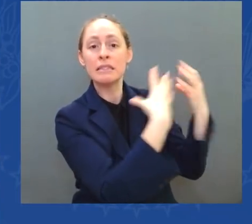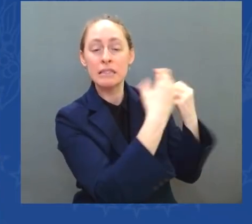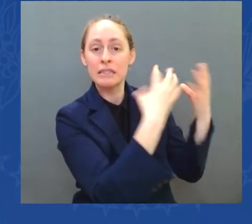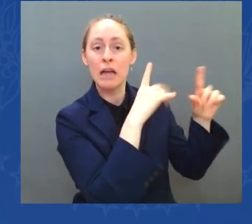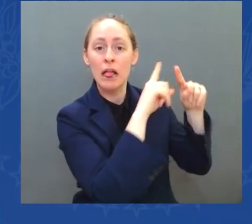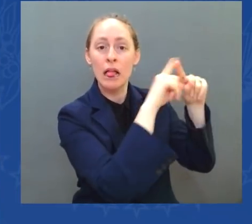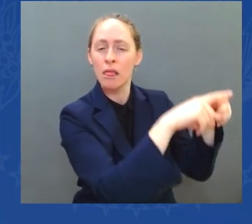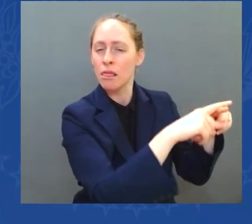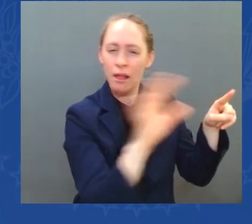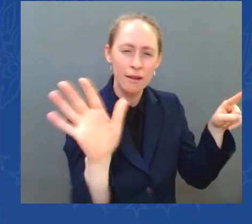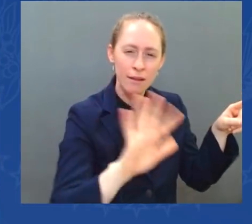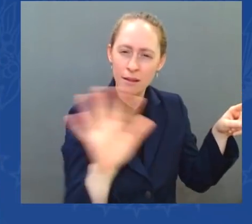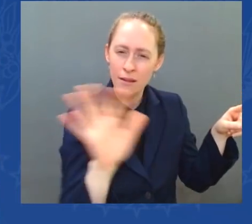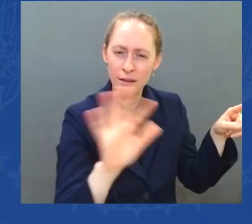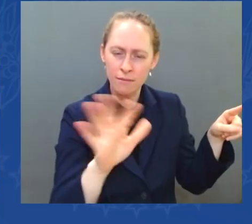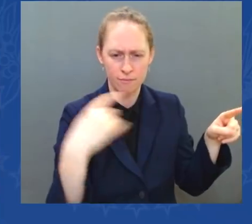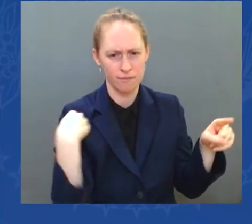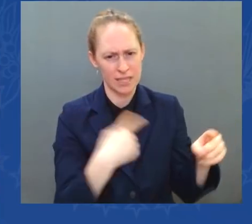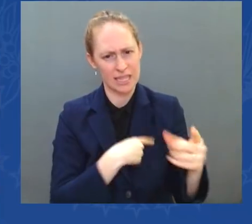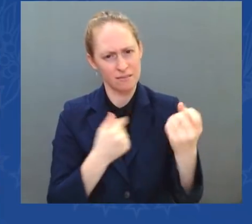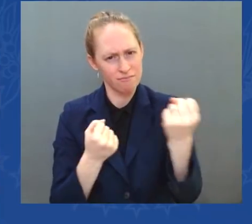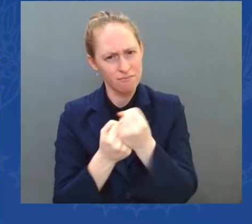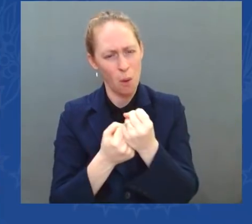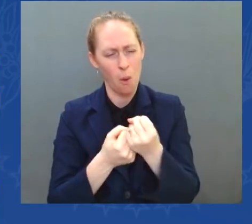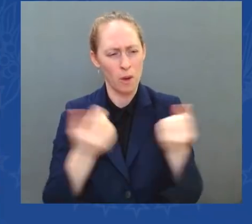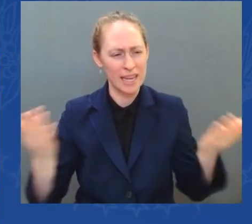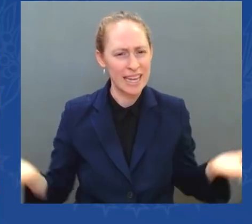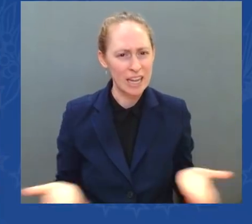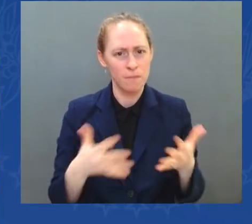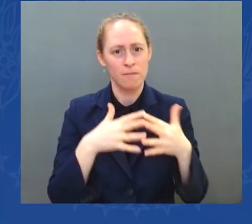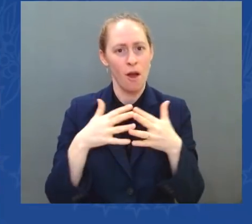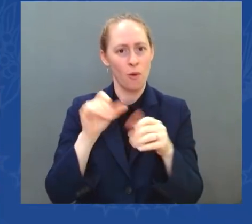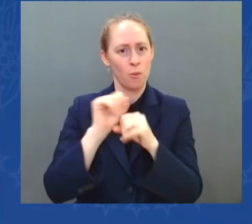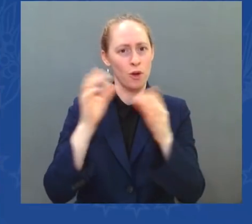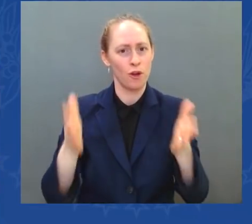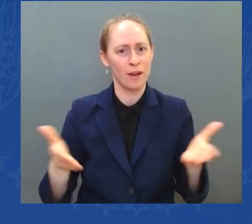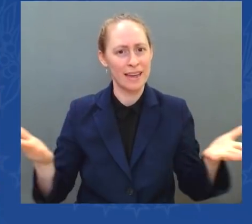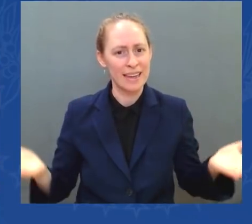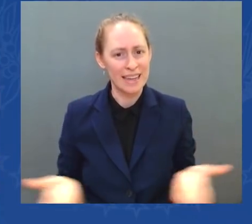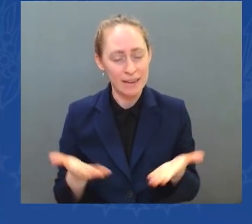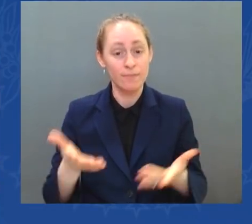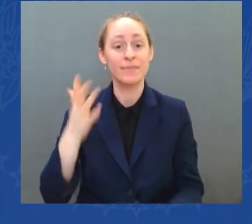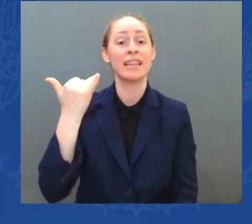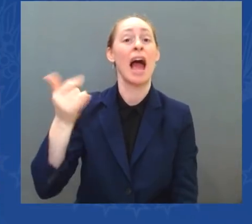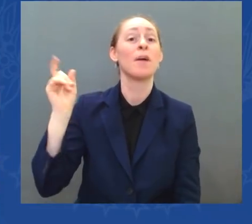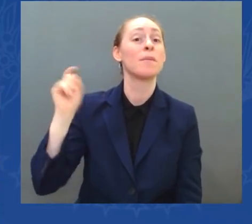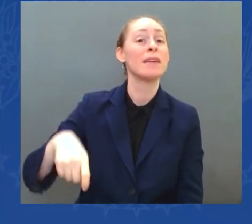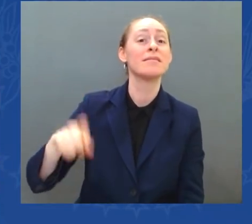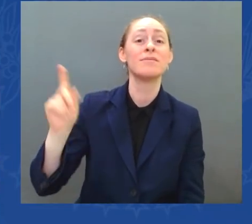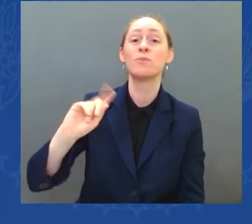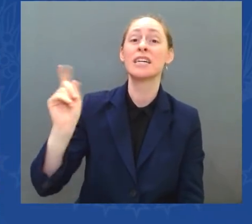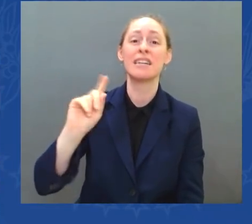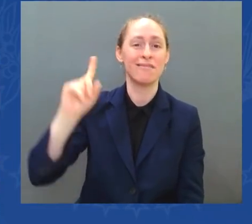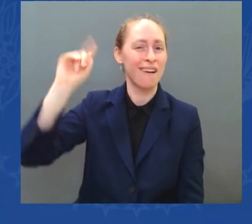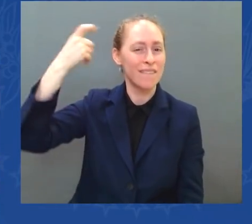It doesn't just give lip service to buying American, but actually takes action. Most people don't know. I know the congresswoman knows.